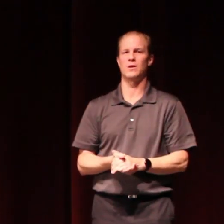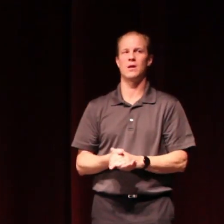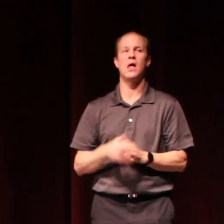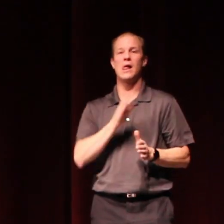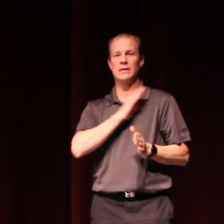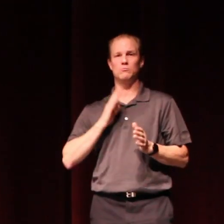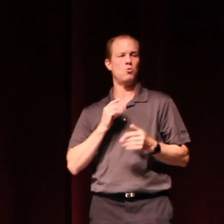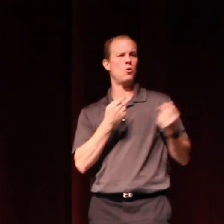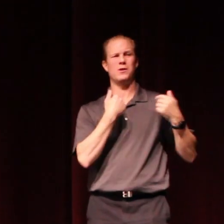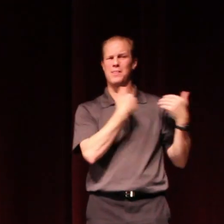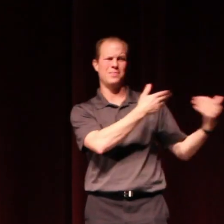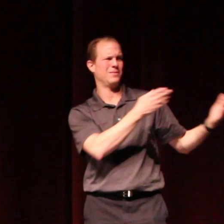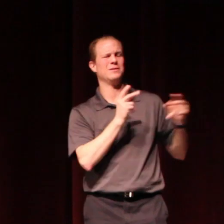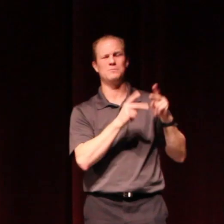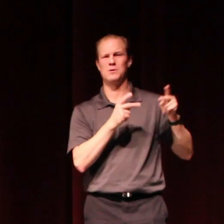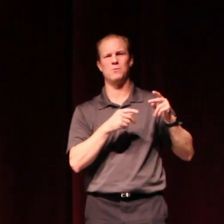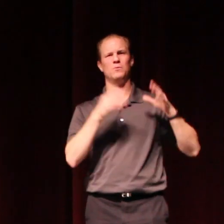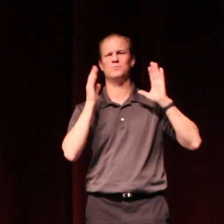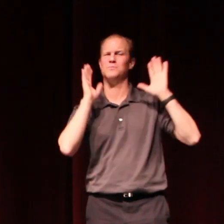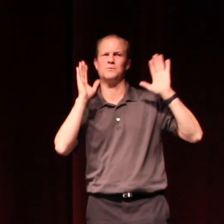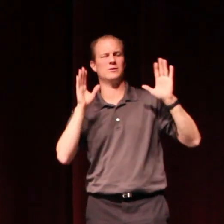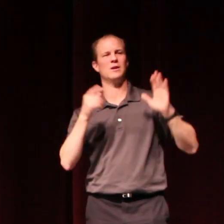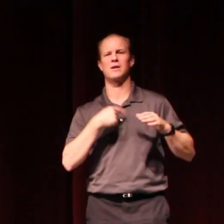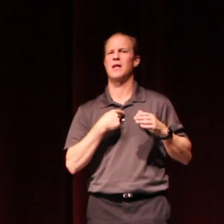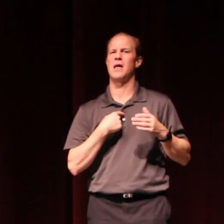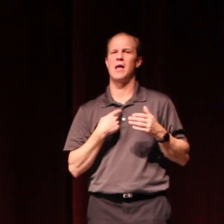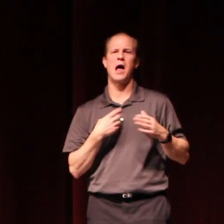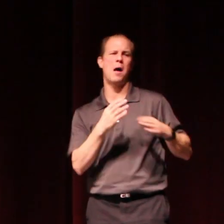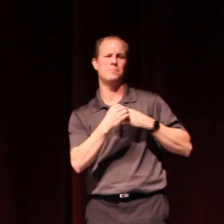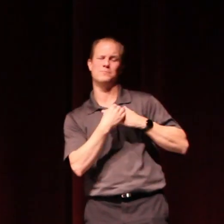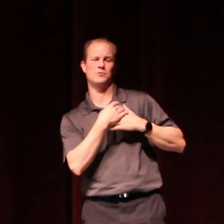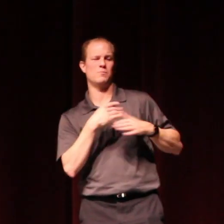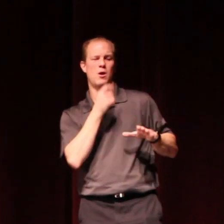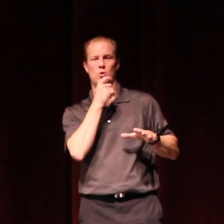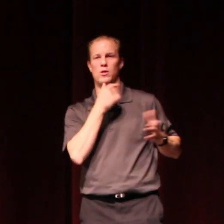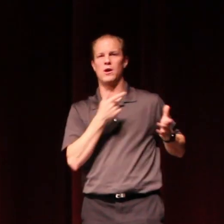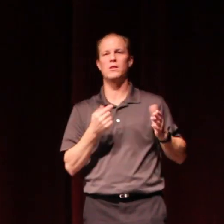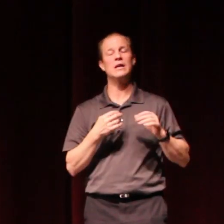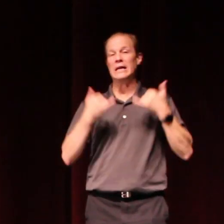these people are incredible, I very moved by who they are. This is not a political job. Nobody's in